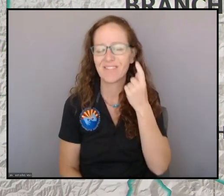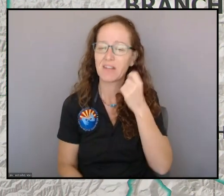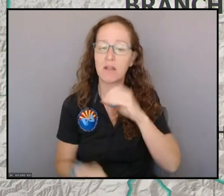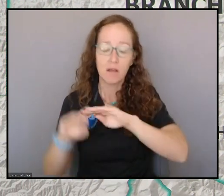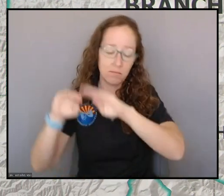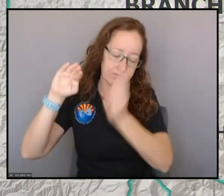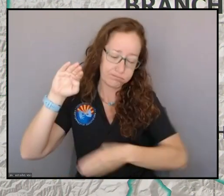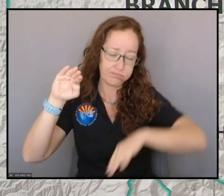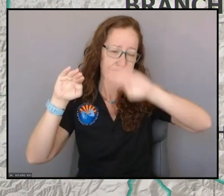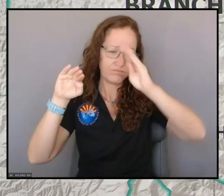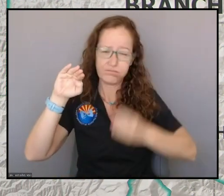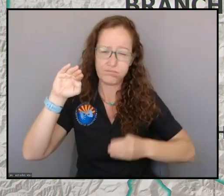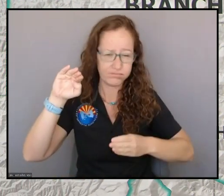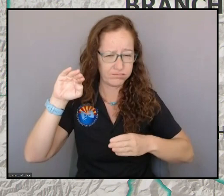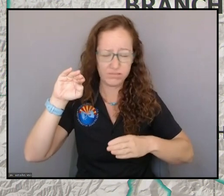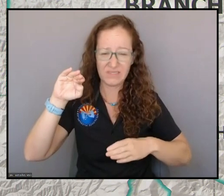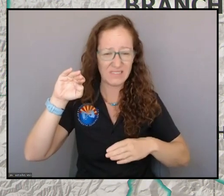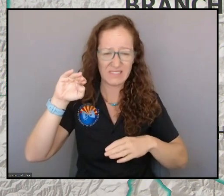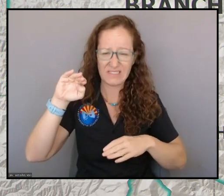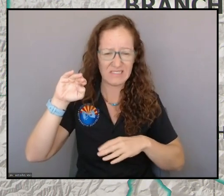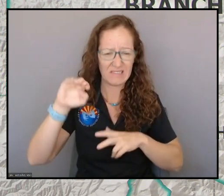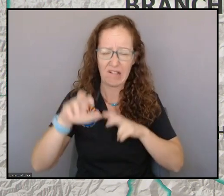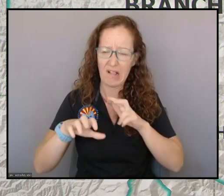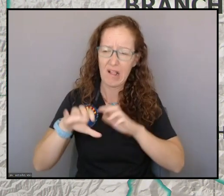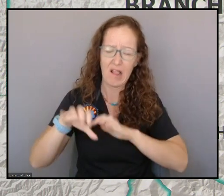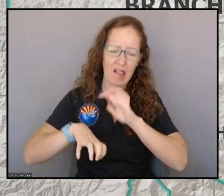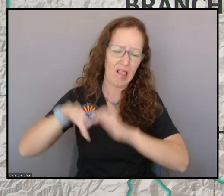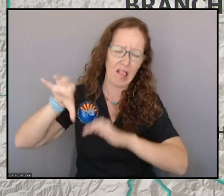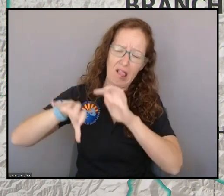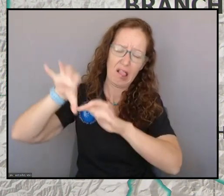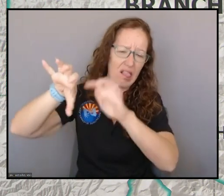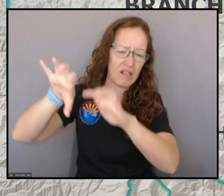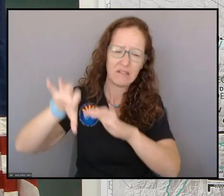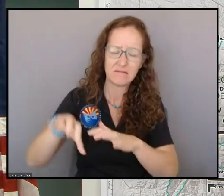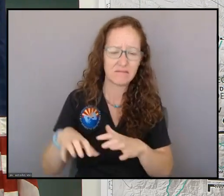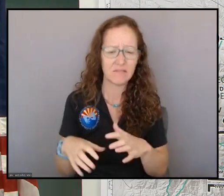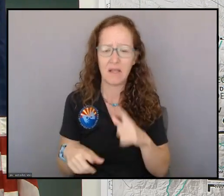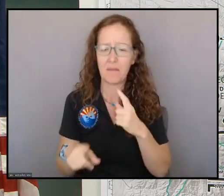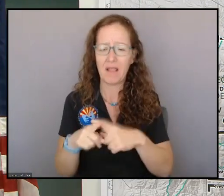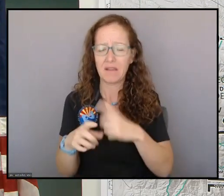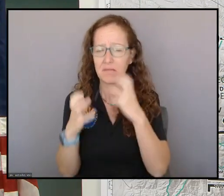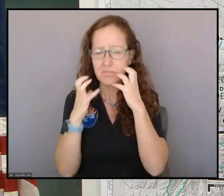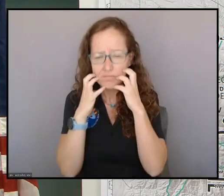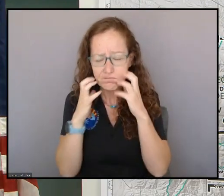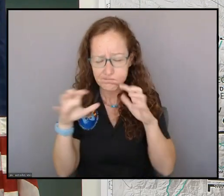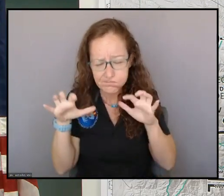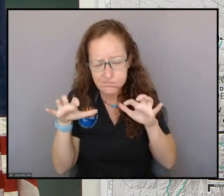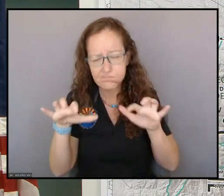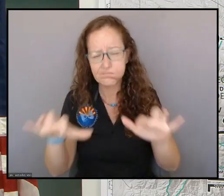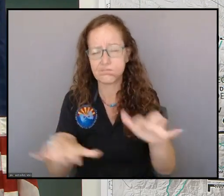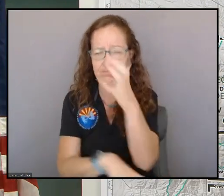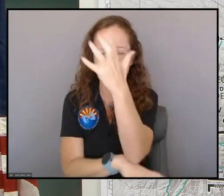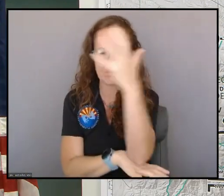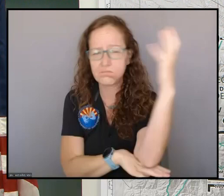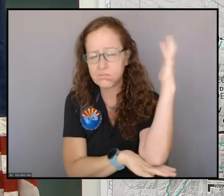rugged terrain. The fuel loadings in there are very, very intense and it just isn't a safe place to put firefighters.